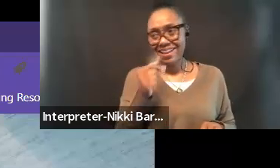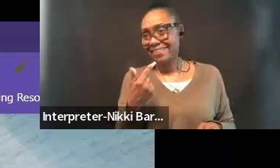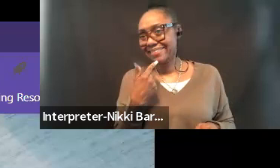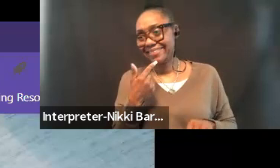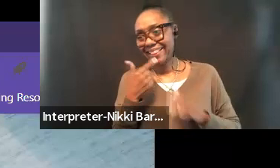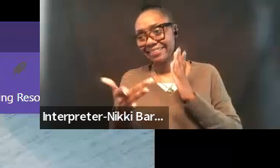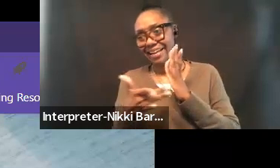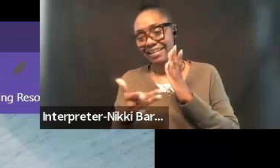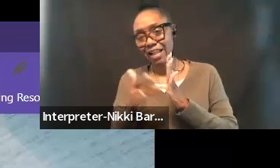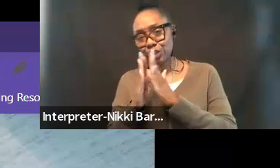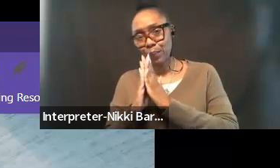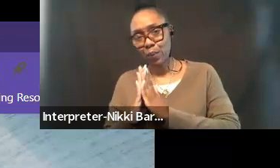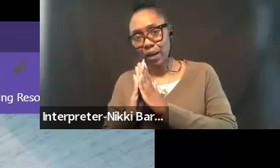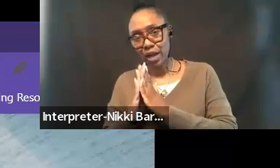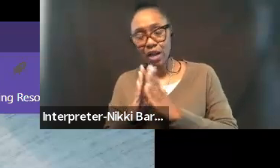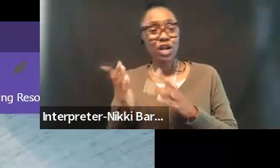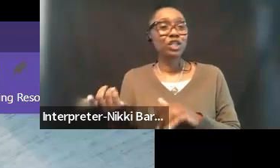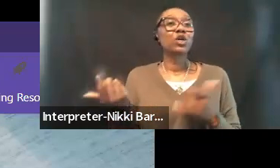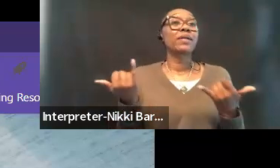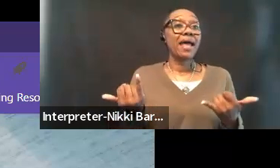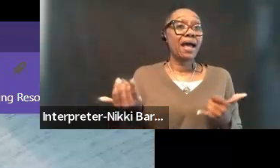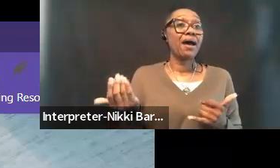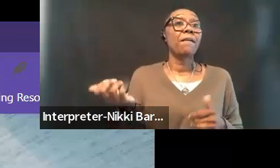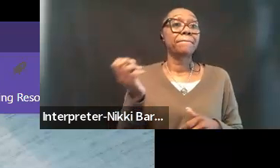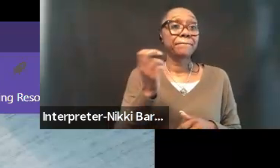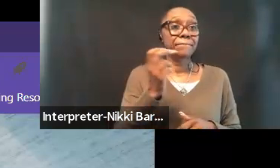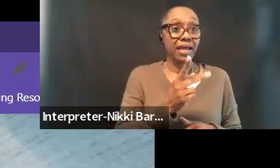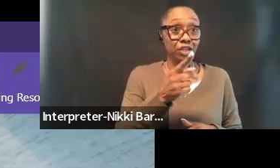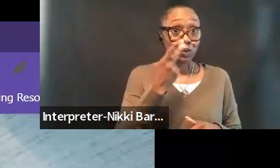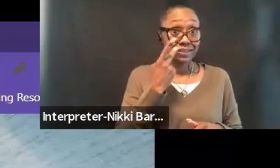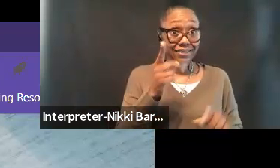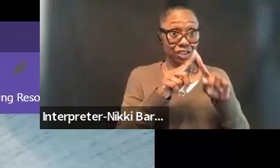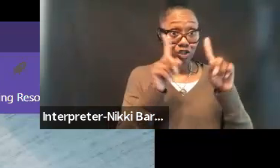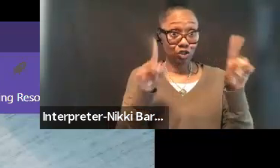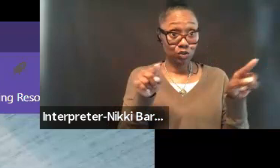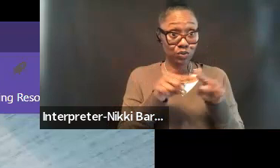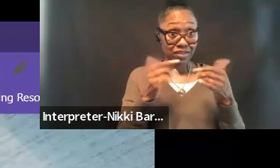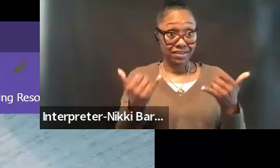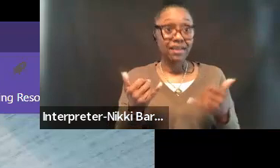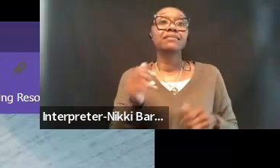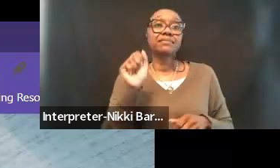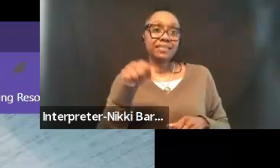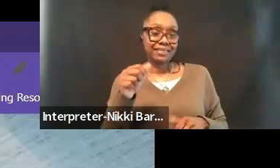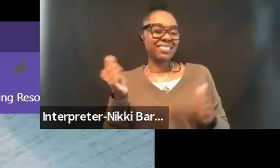Okay, here we go. So I think we're back. You see, my screen now? Yes, everything looks fine.